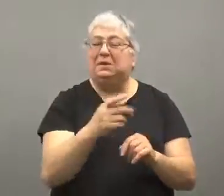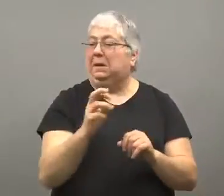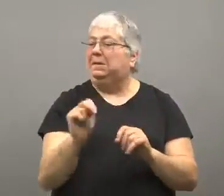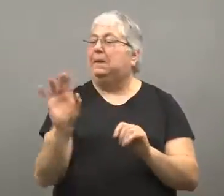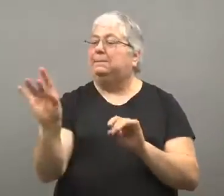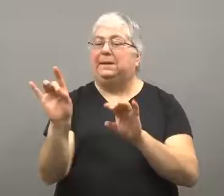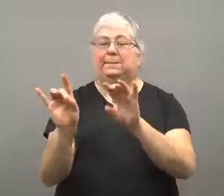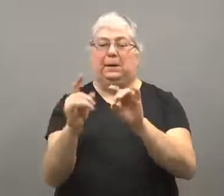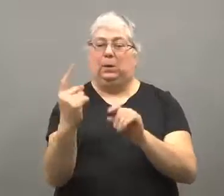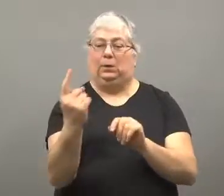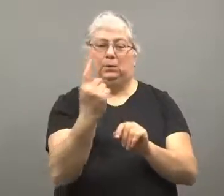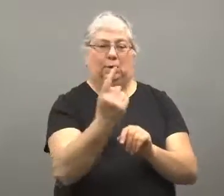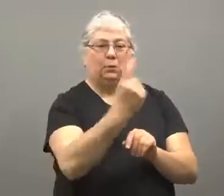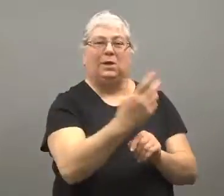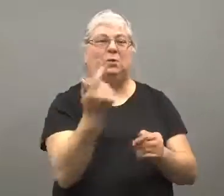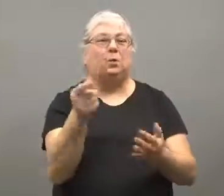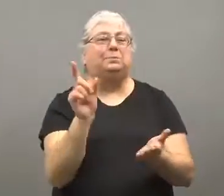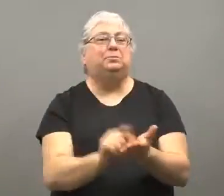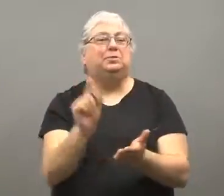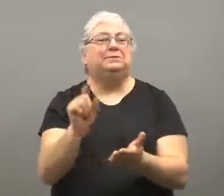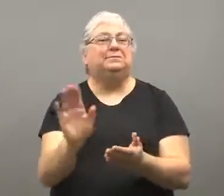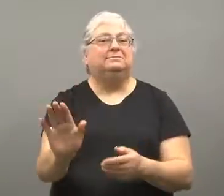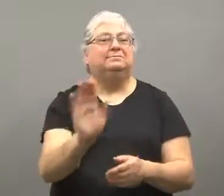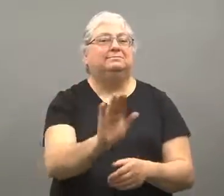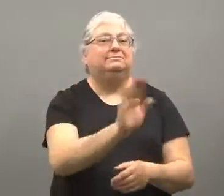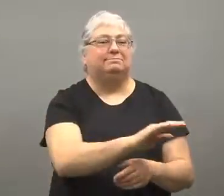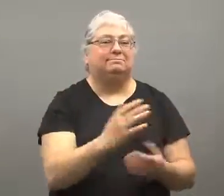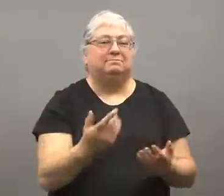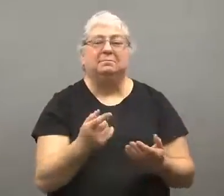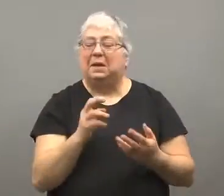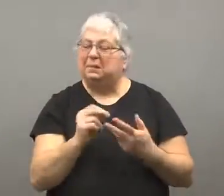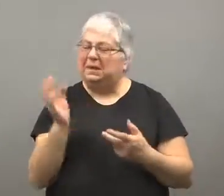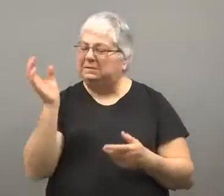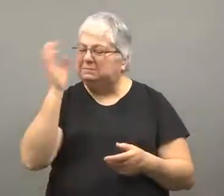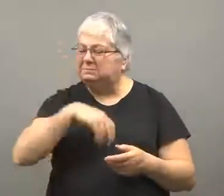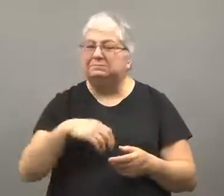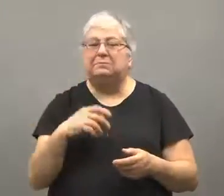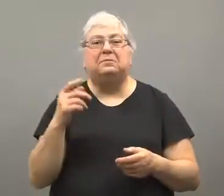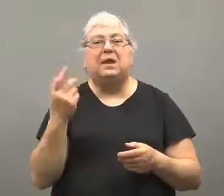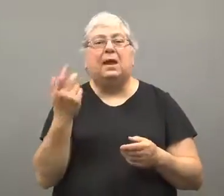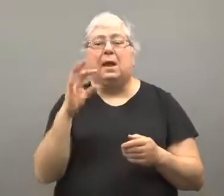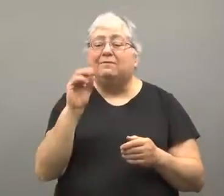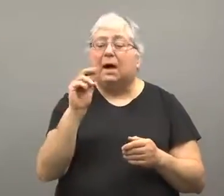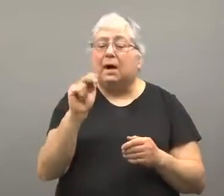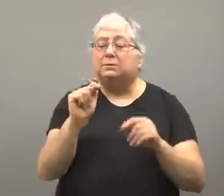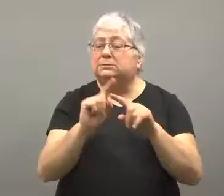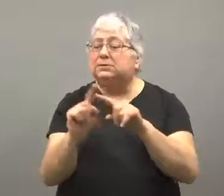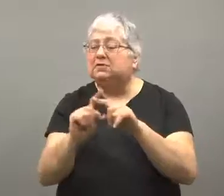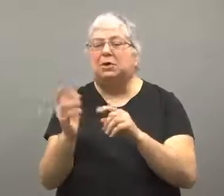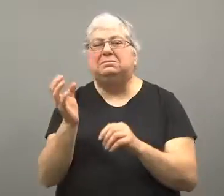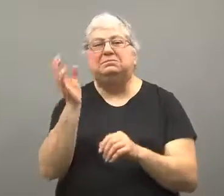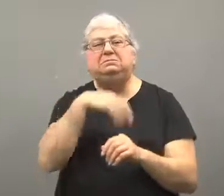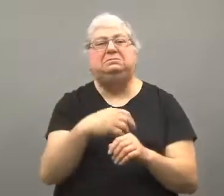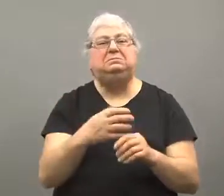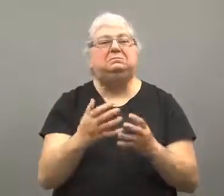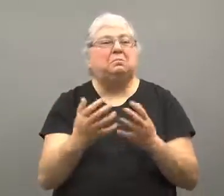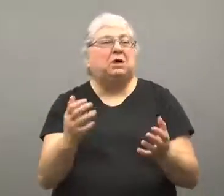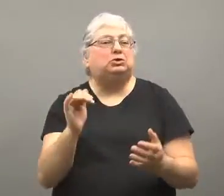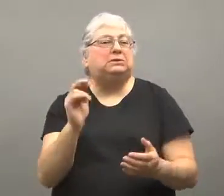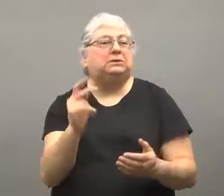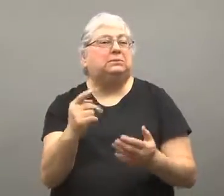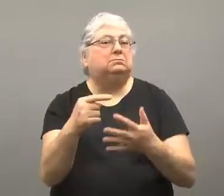He then selected one document from each agency for analysis